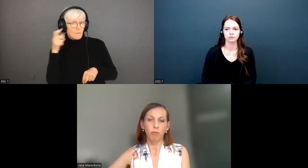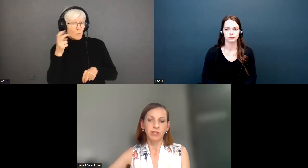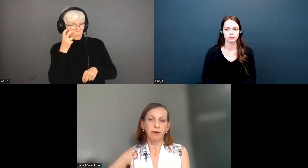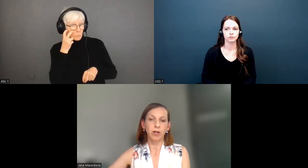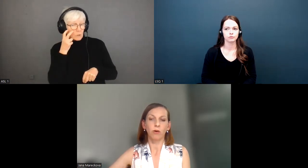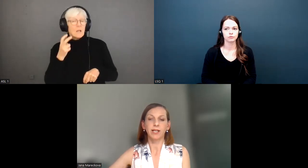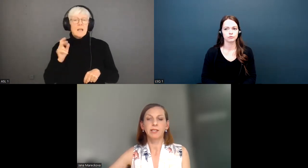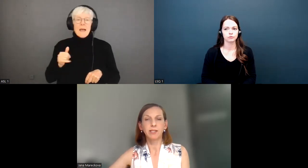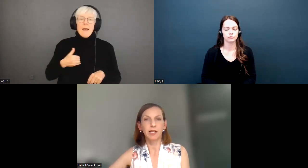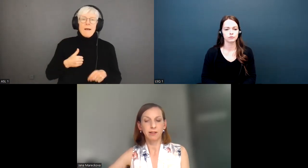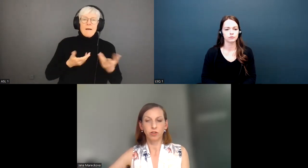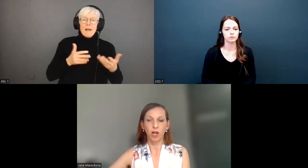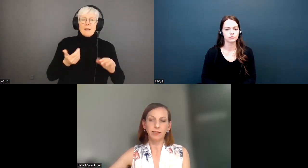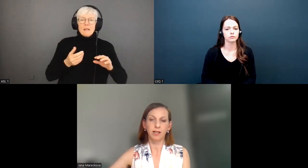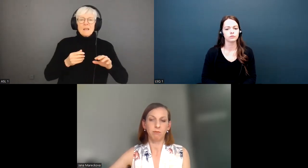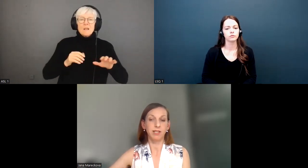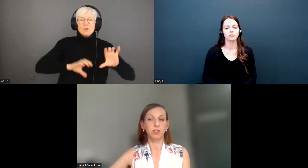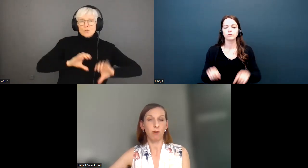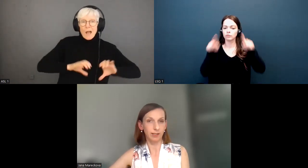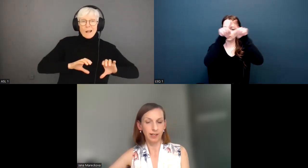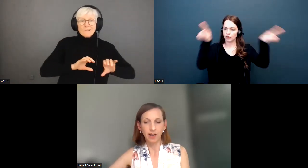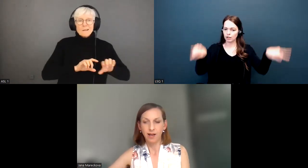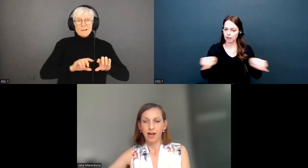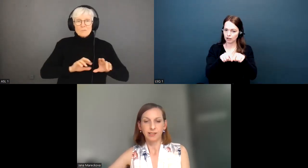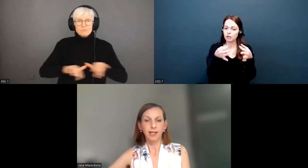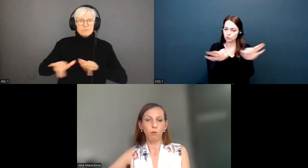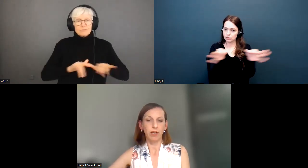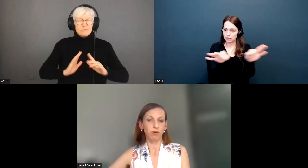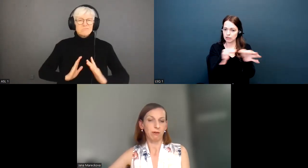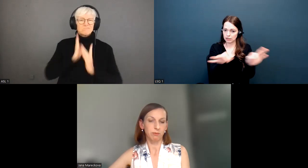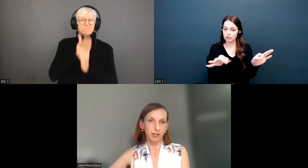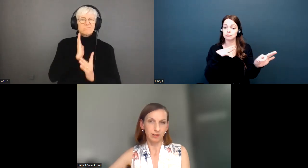commentary or activity in the chat can be distracting and take away from our speakers.